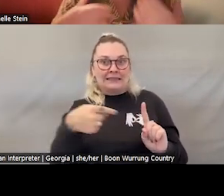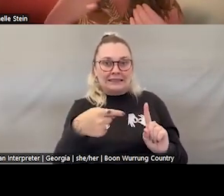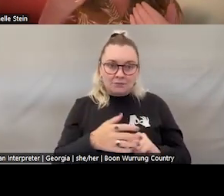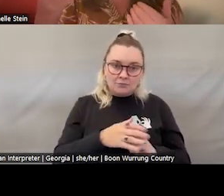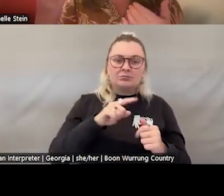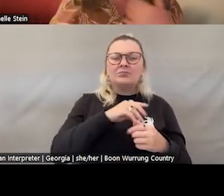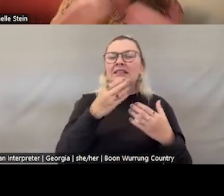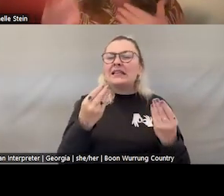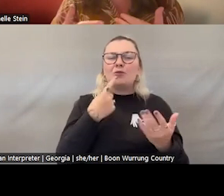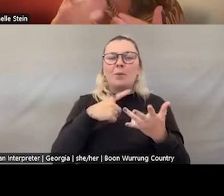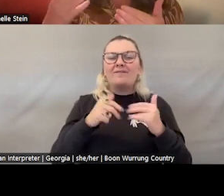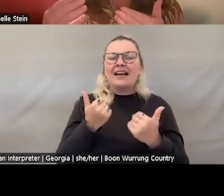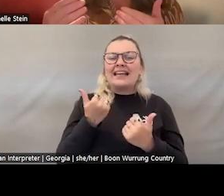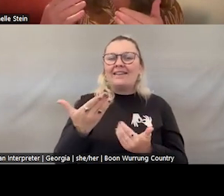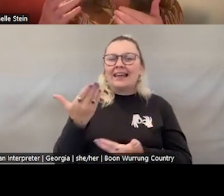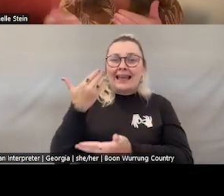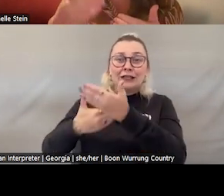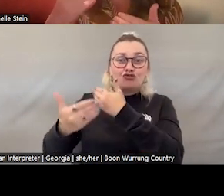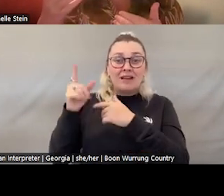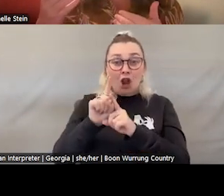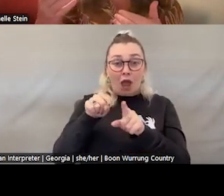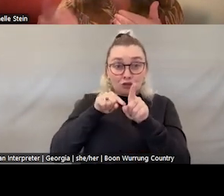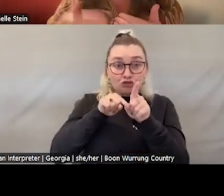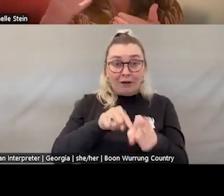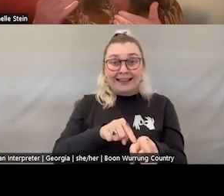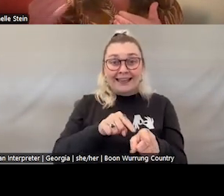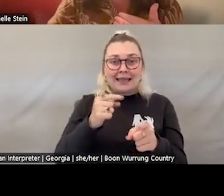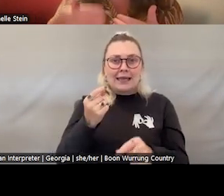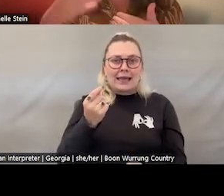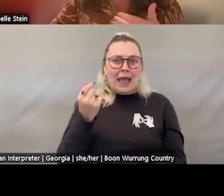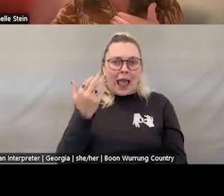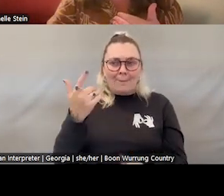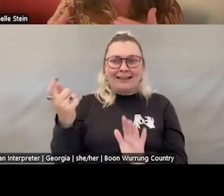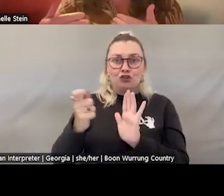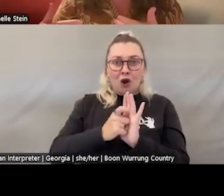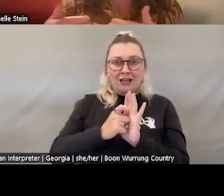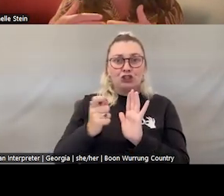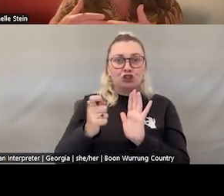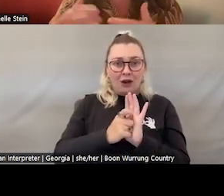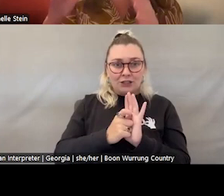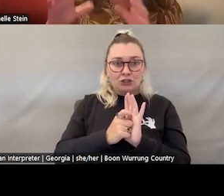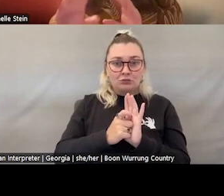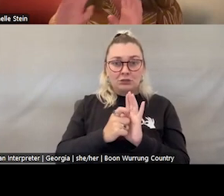kind of giving history, tracking how many donations, the size of the donation. Or,